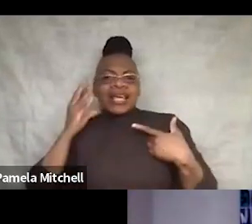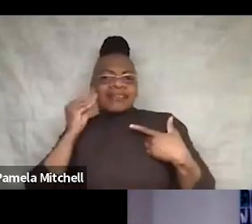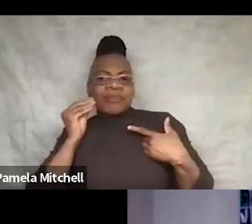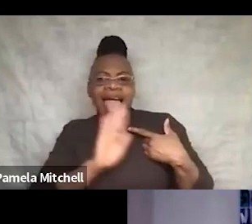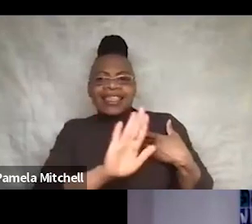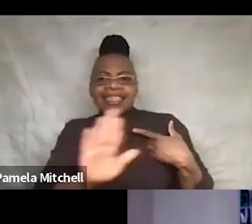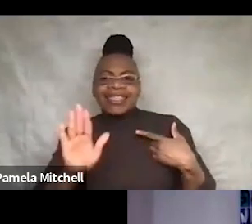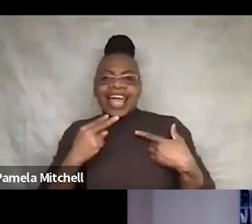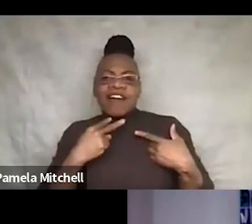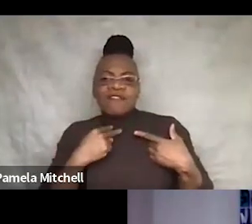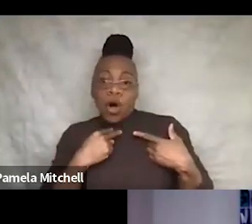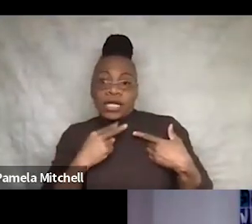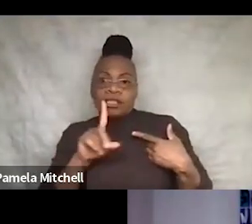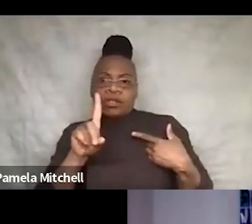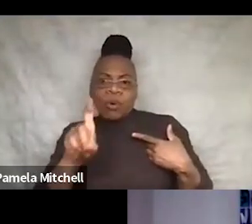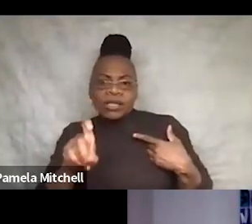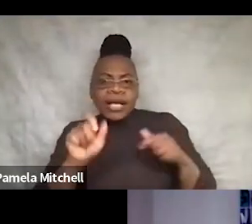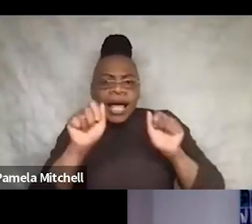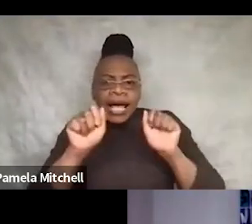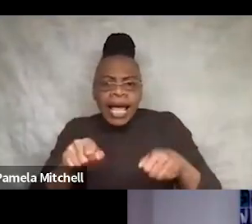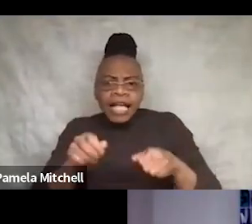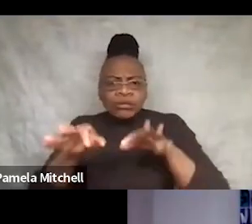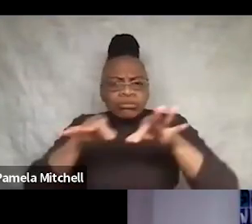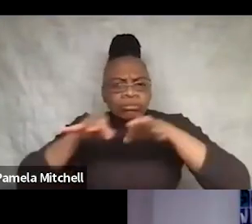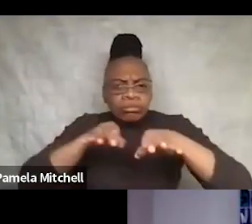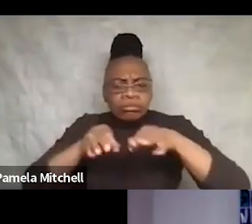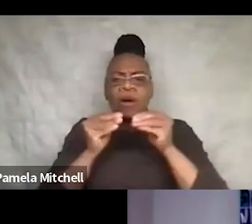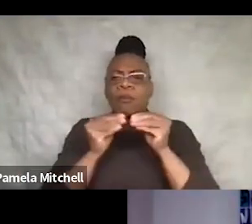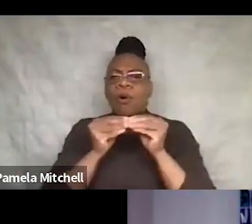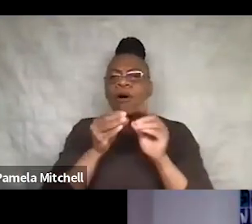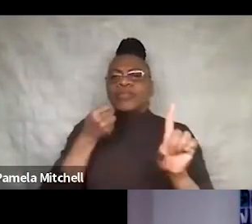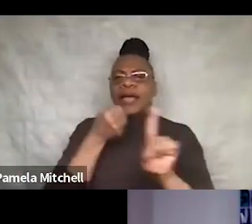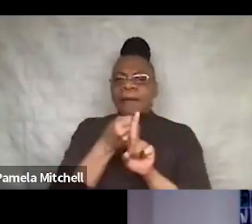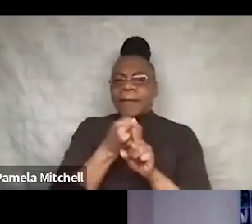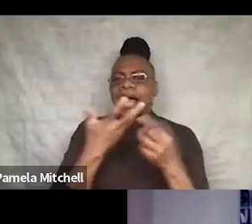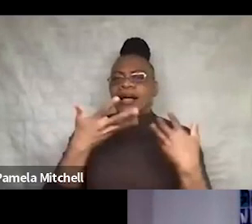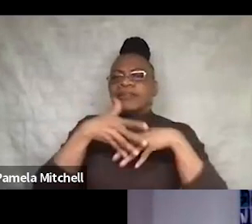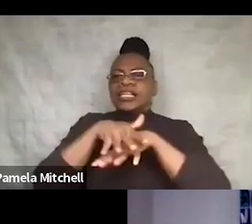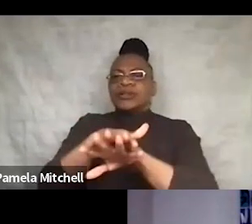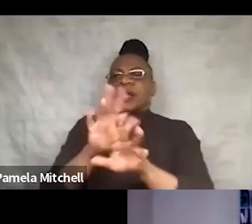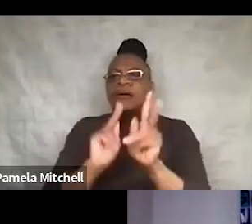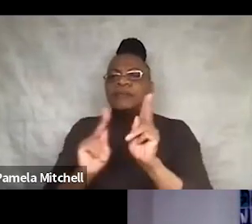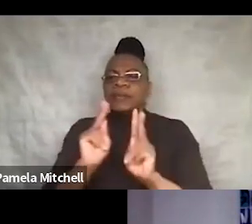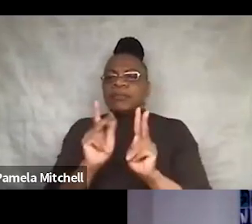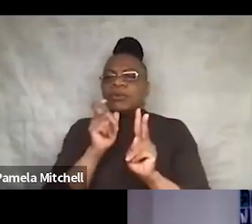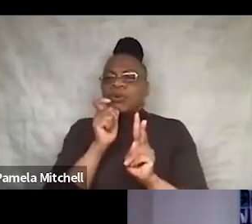Can you share more about the impact of integrating people with lived expertise in your service delivery models,